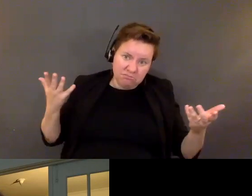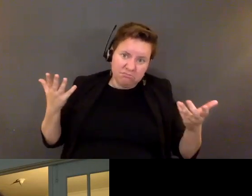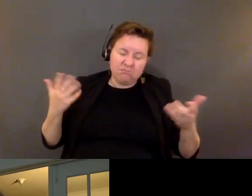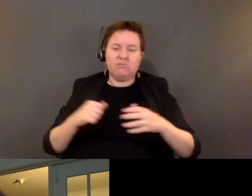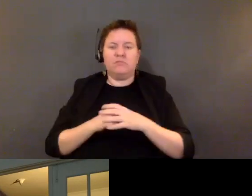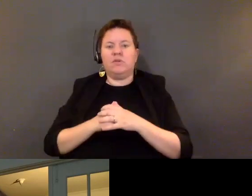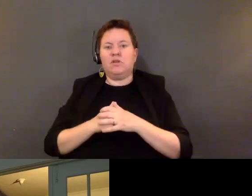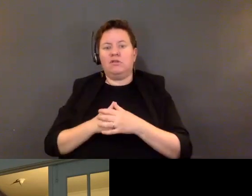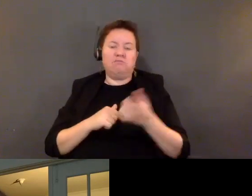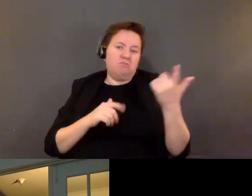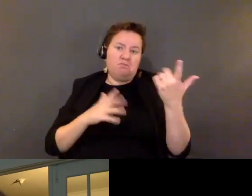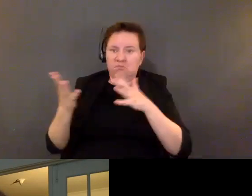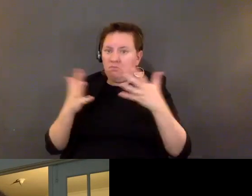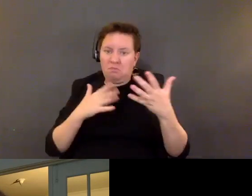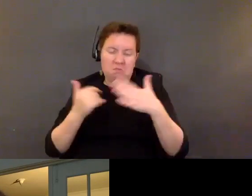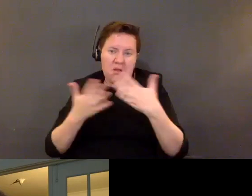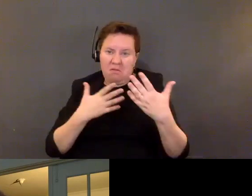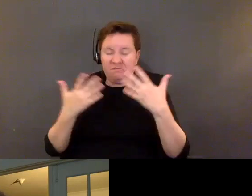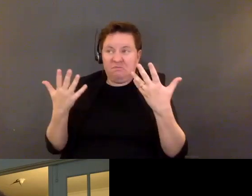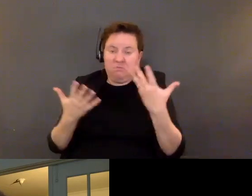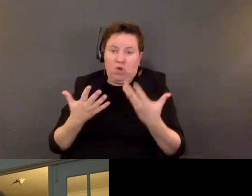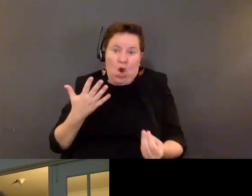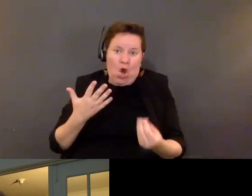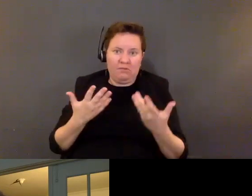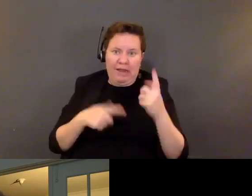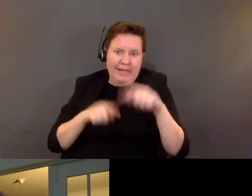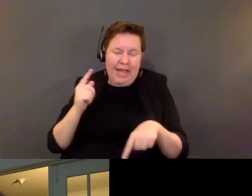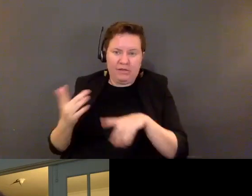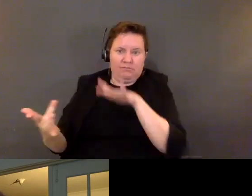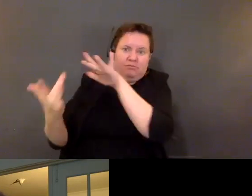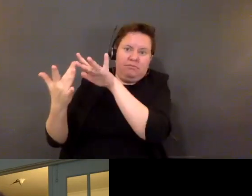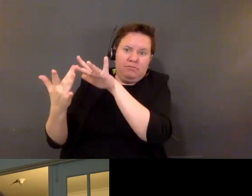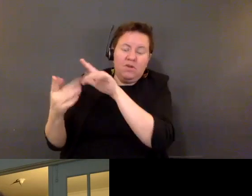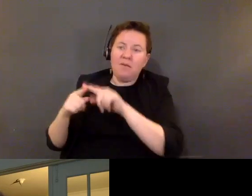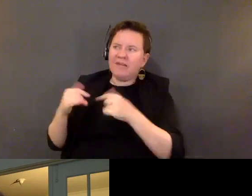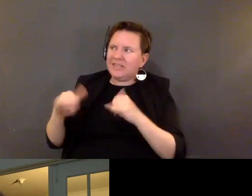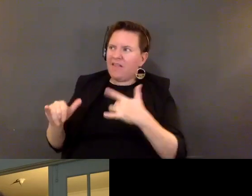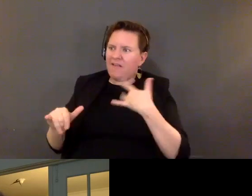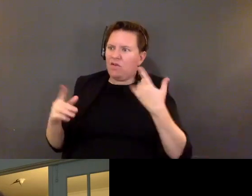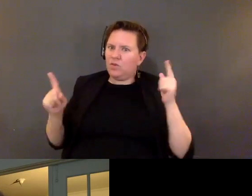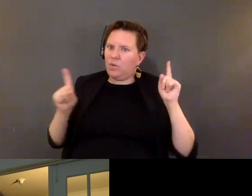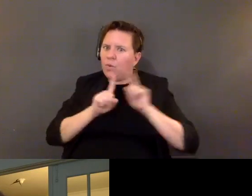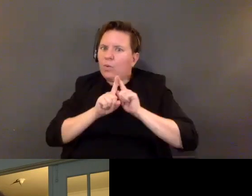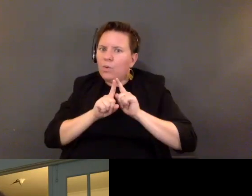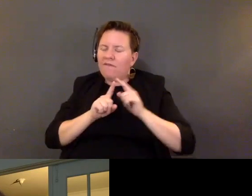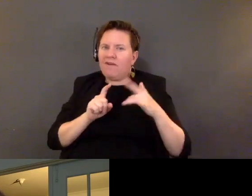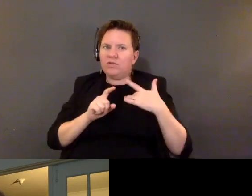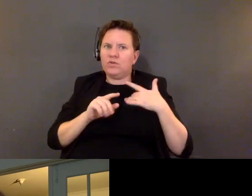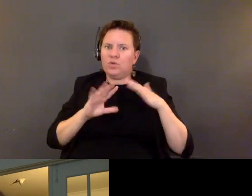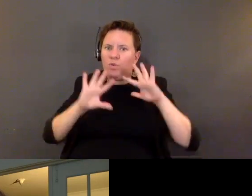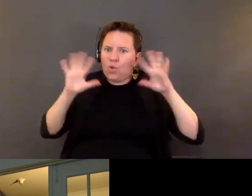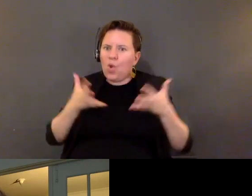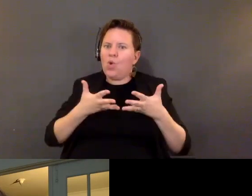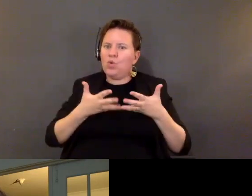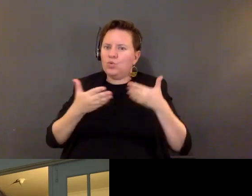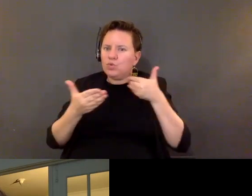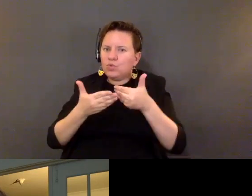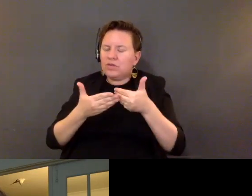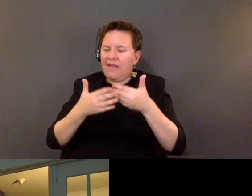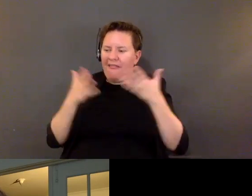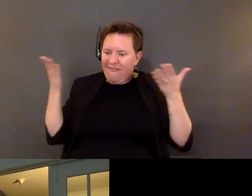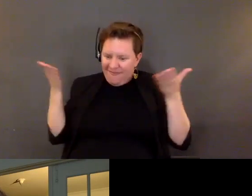way or another they're gone and yet they felt so immediate and so totally there in my mind and my